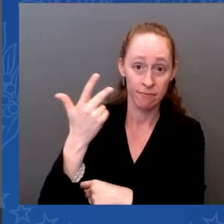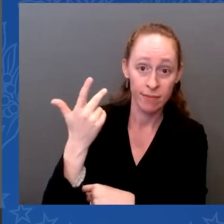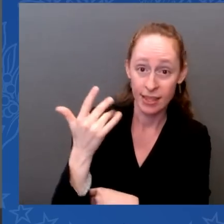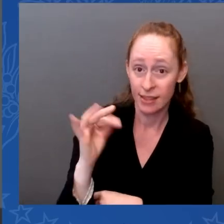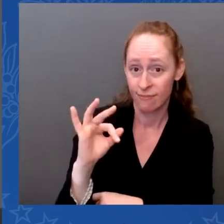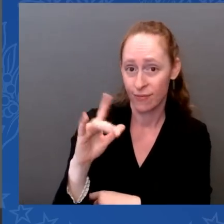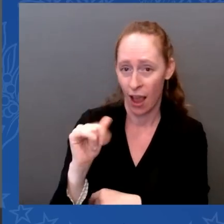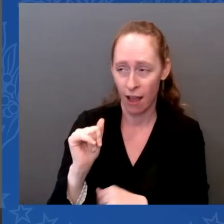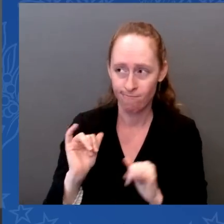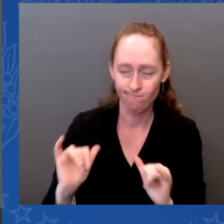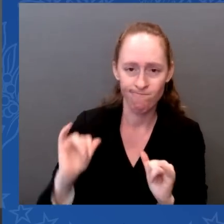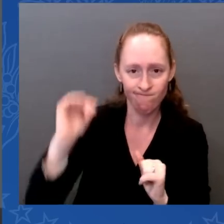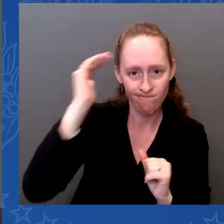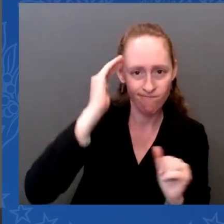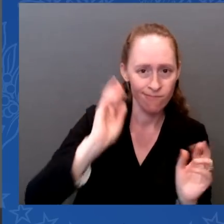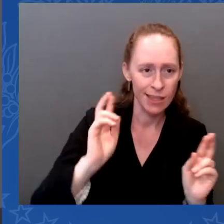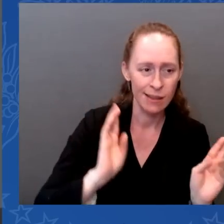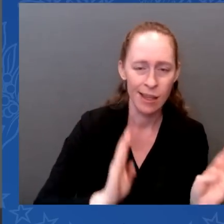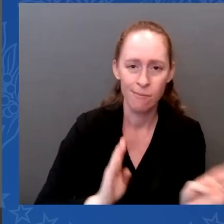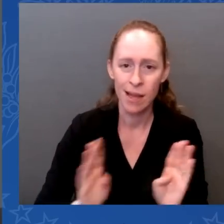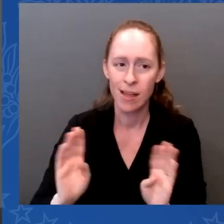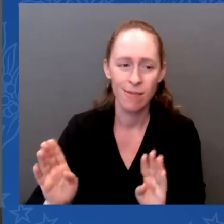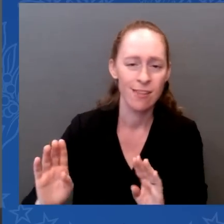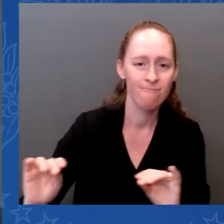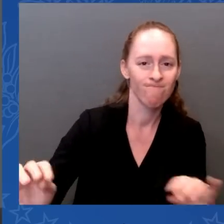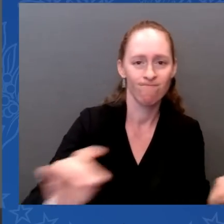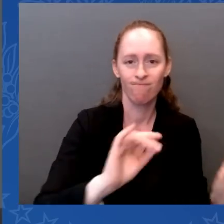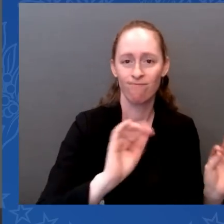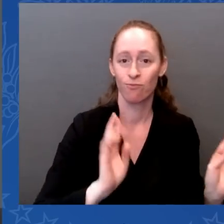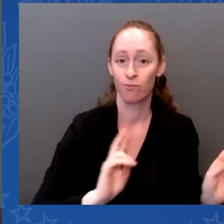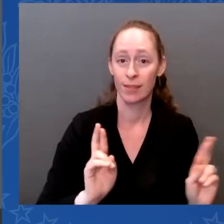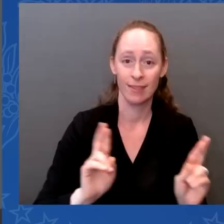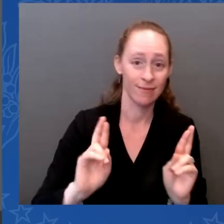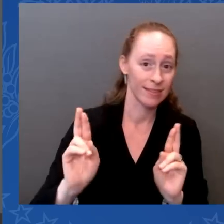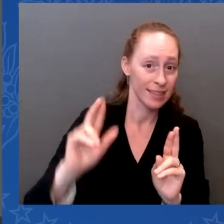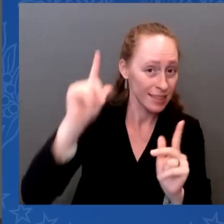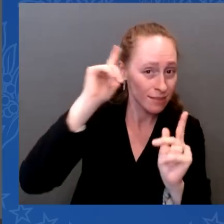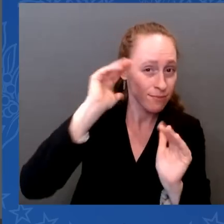this could be a very severe hurricane -- life threatening and devastating in its impact.